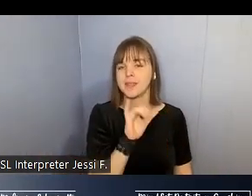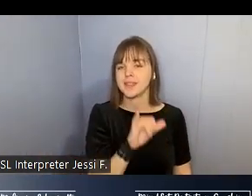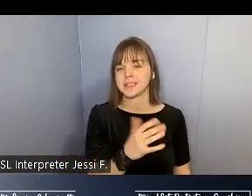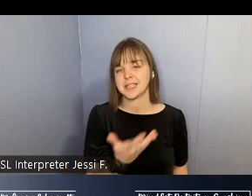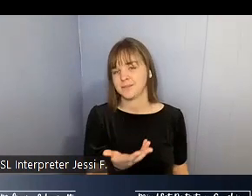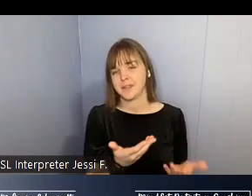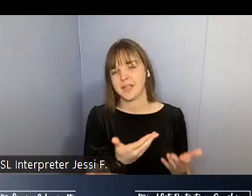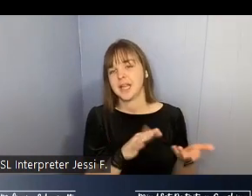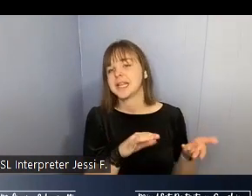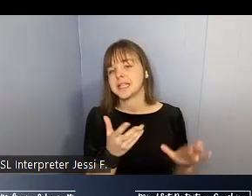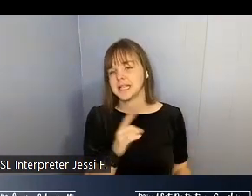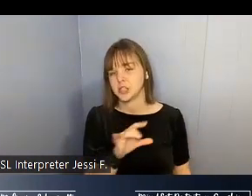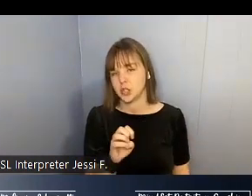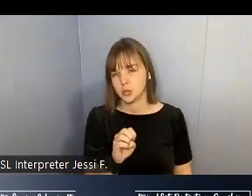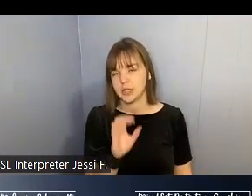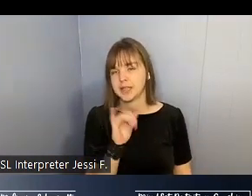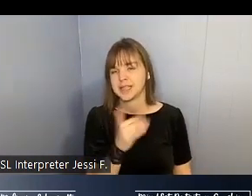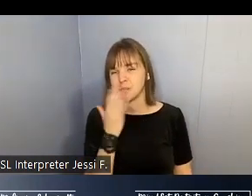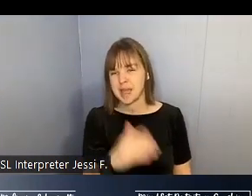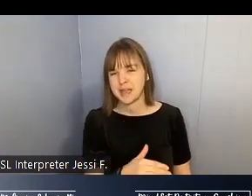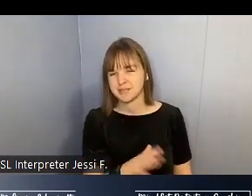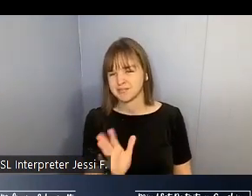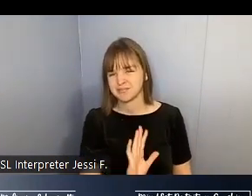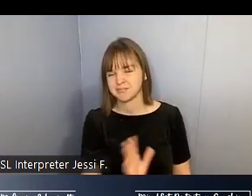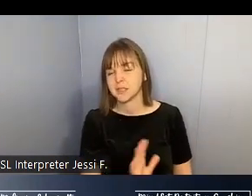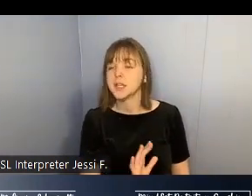It's junk miles. It's enough to keep you in a catabolic state,